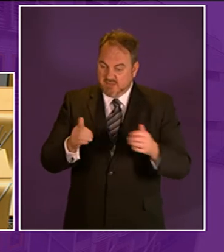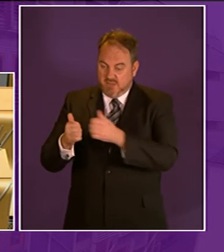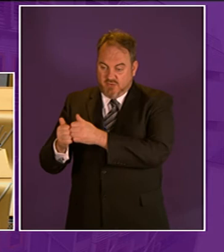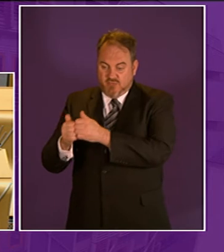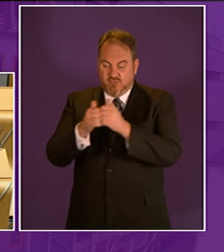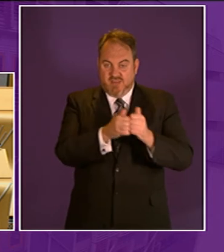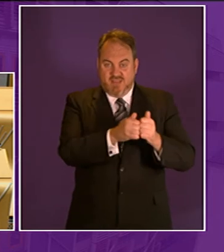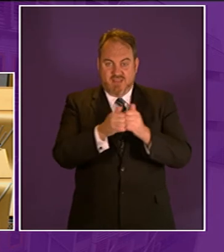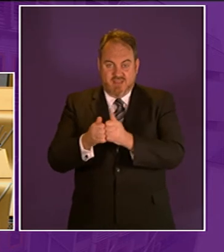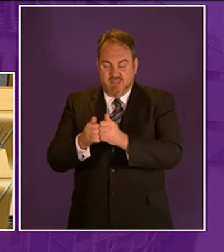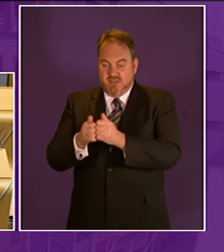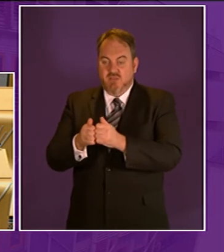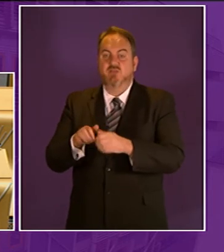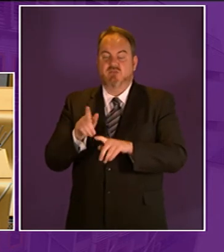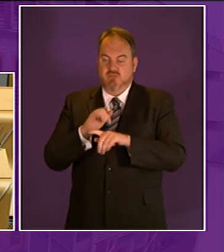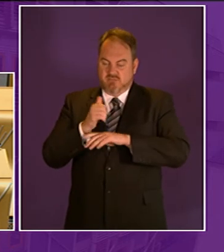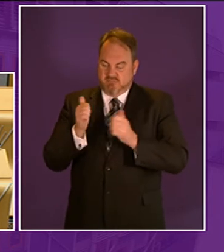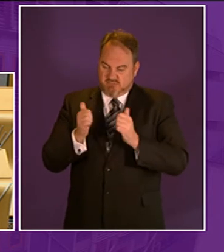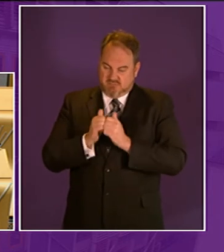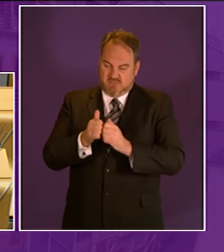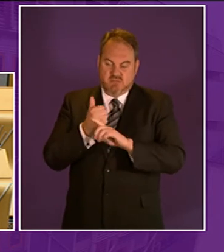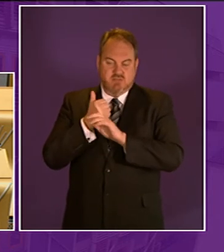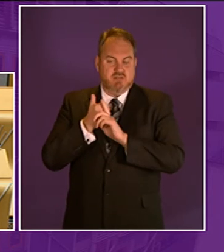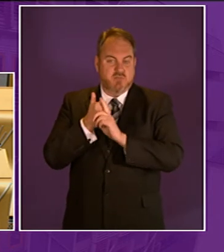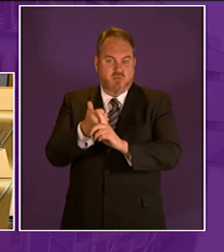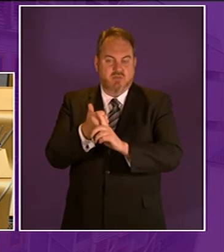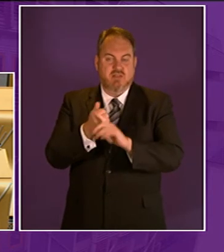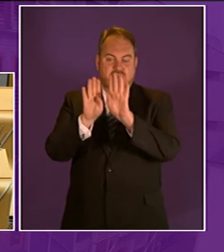bargaining is to prevail.